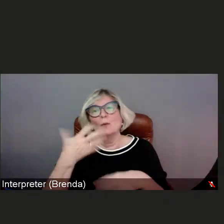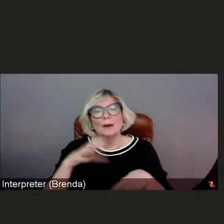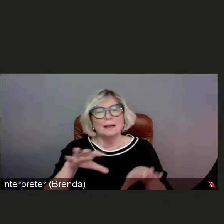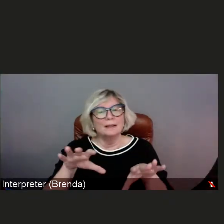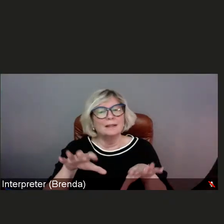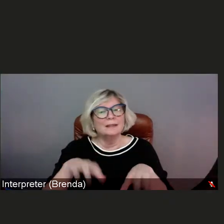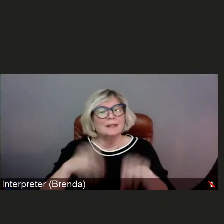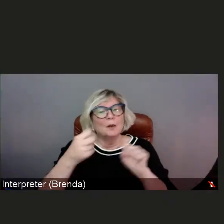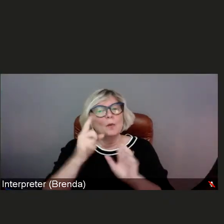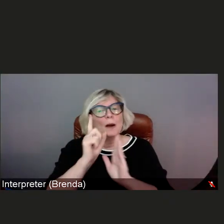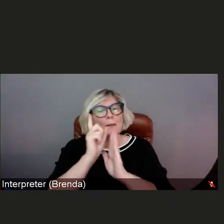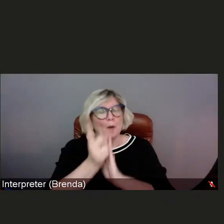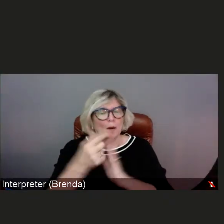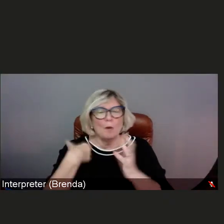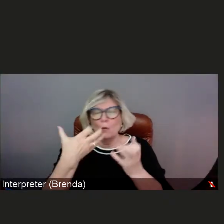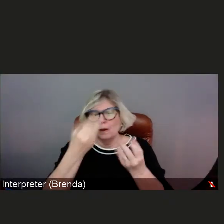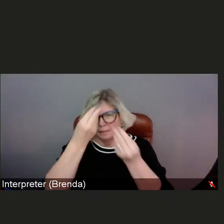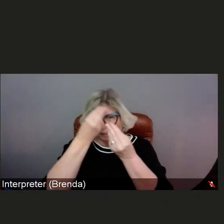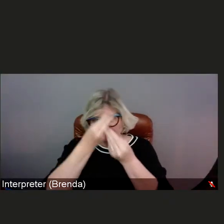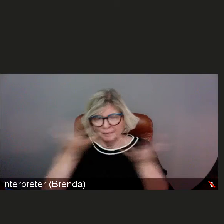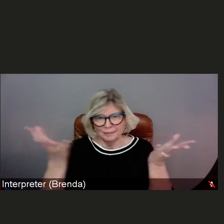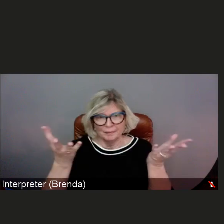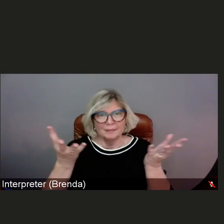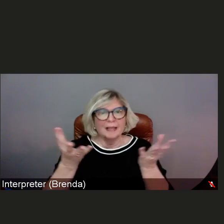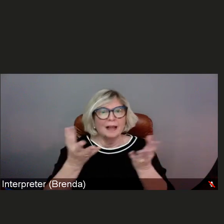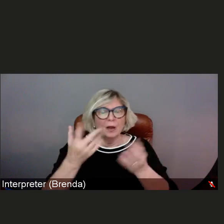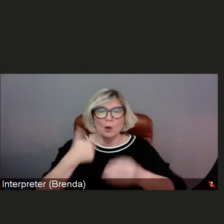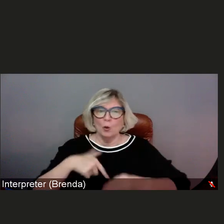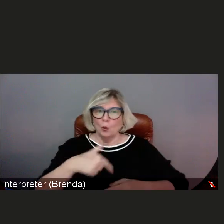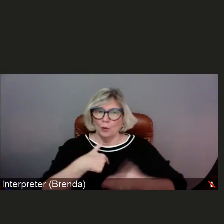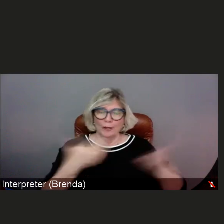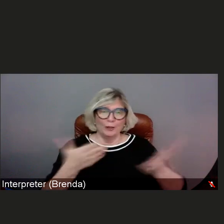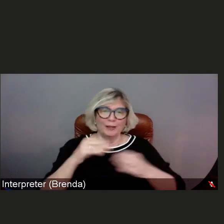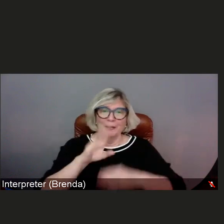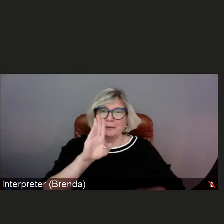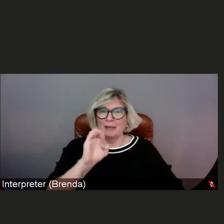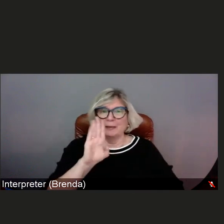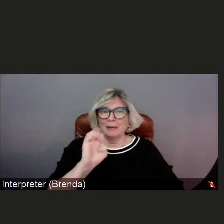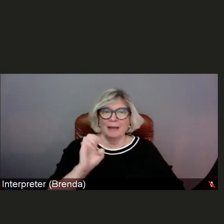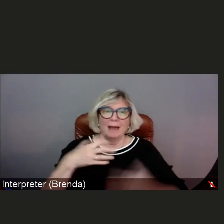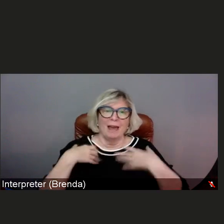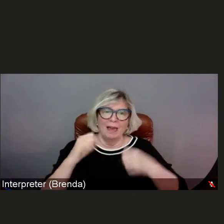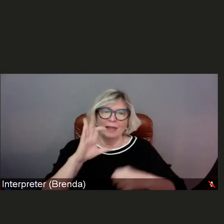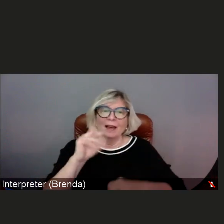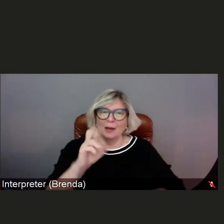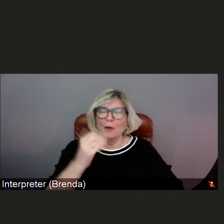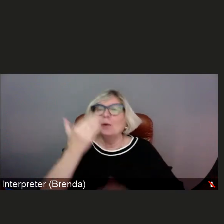to let you know that we here at Beebe Healthcare know how to give vaccines.